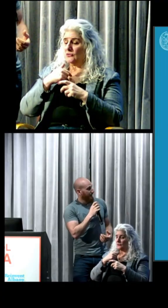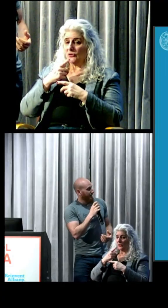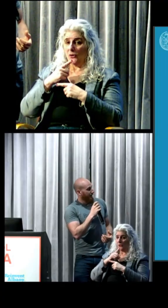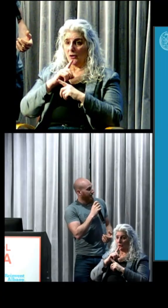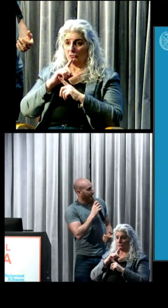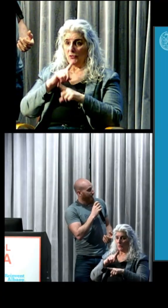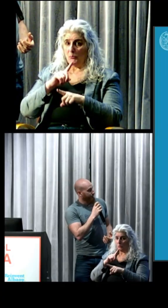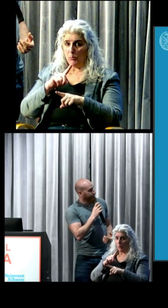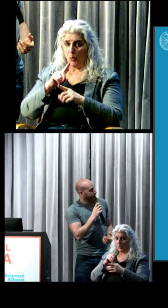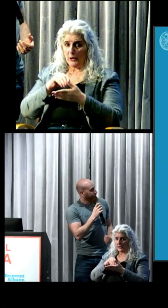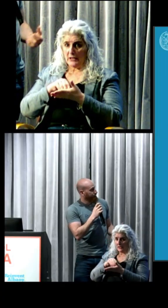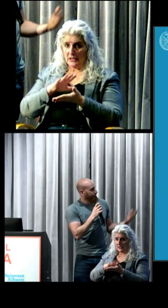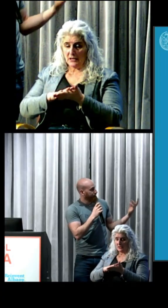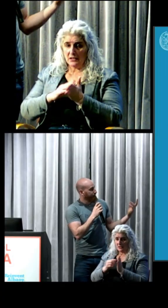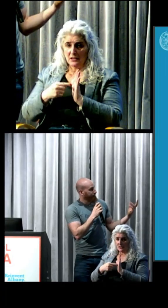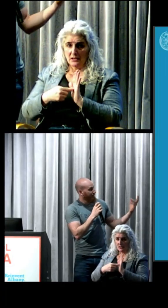And that just wasn't possible.